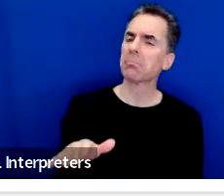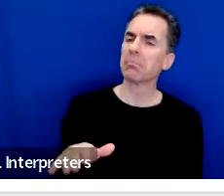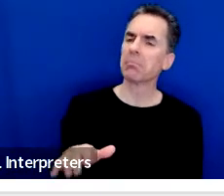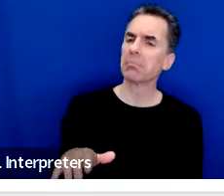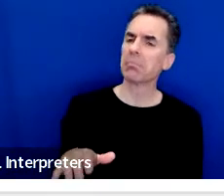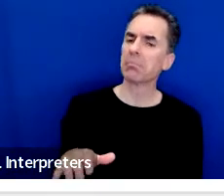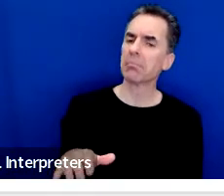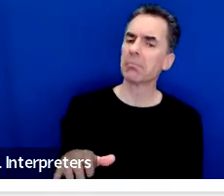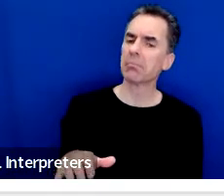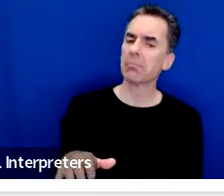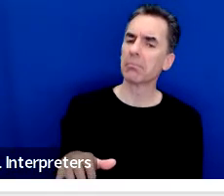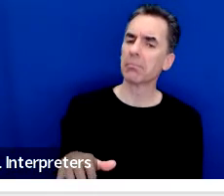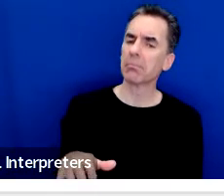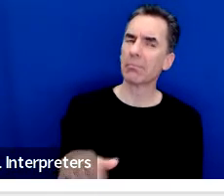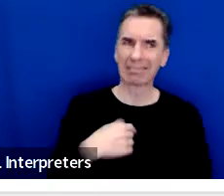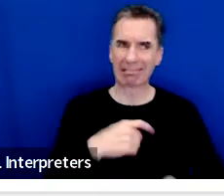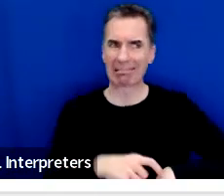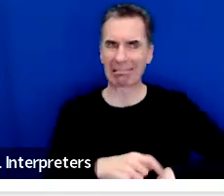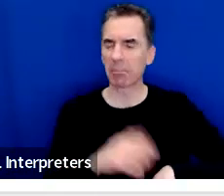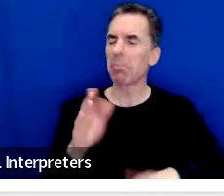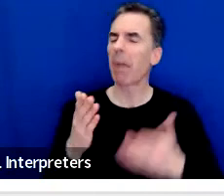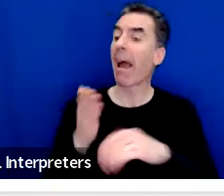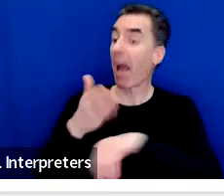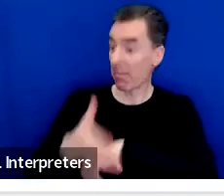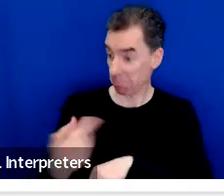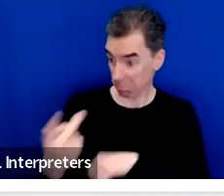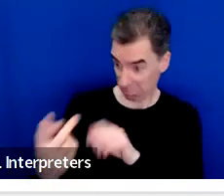just in the interest of time off of this meeting. I haven't seen that before.